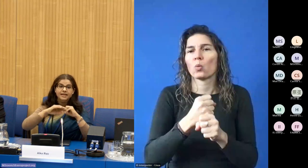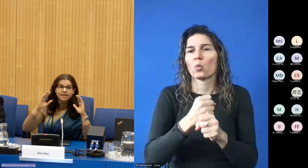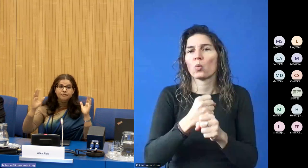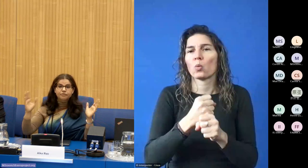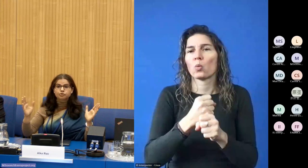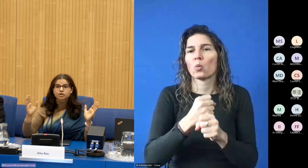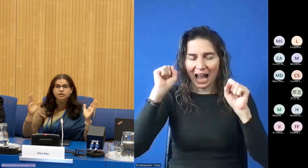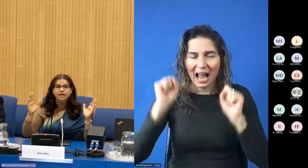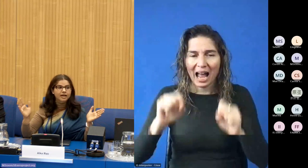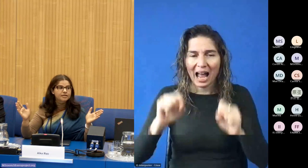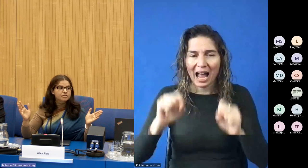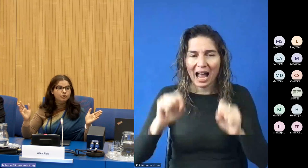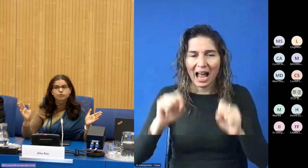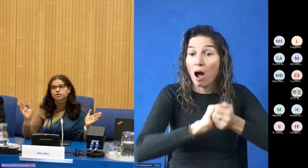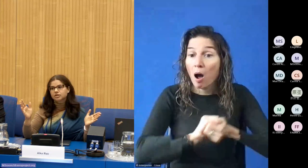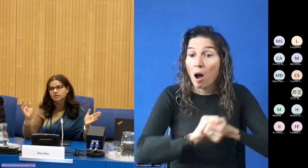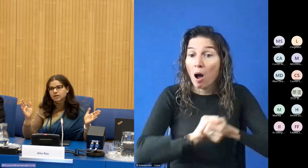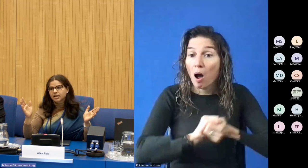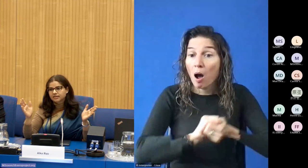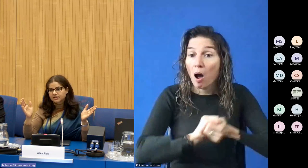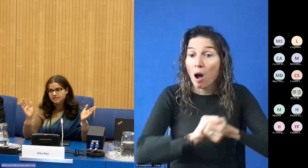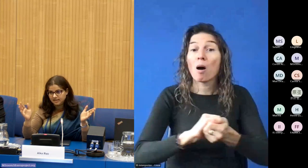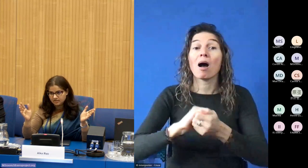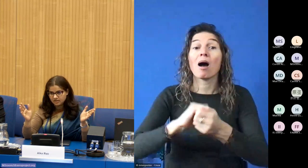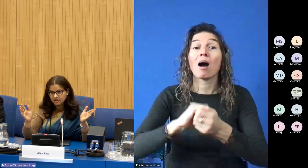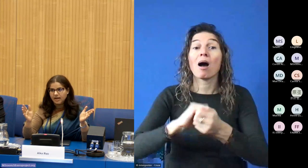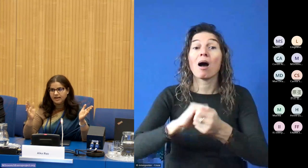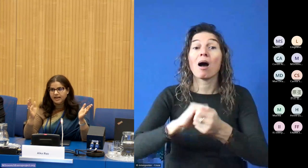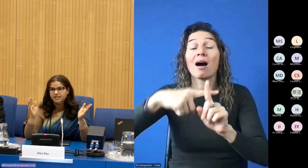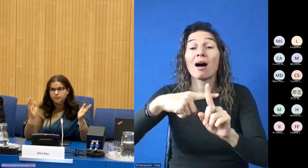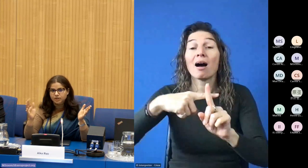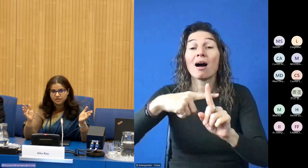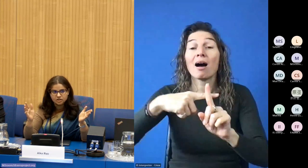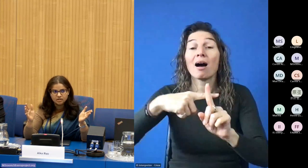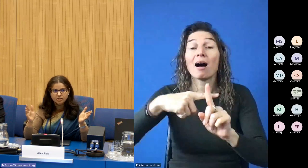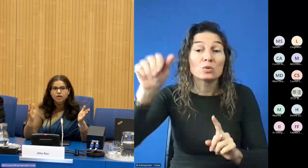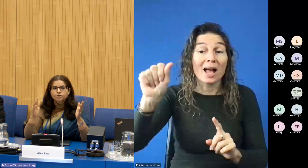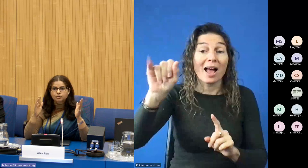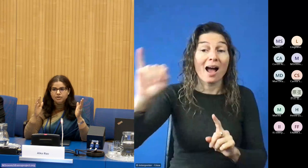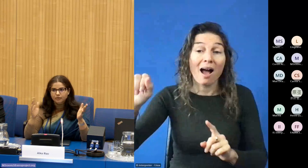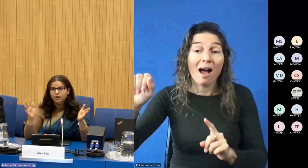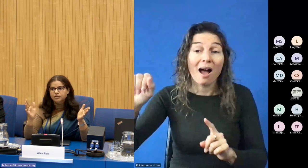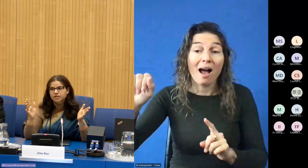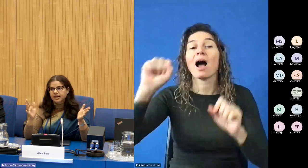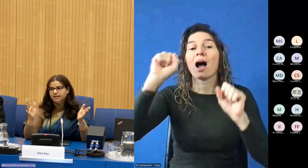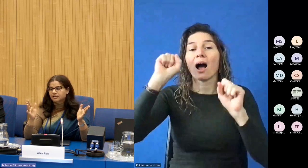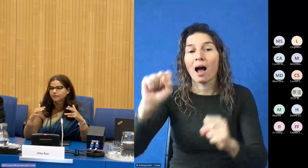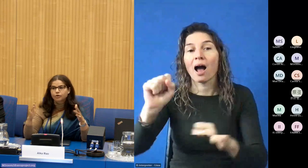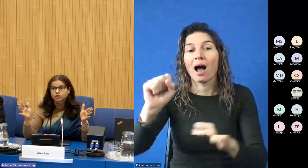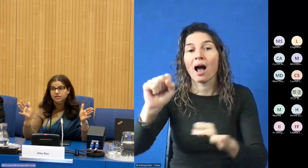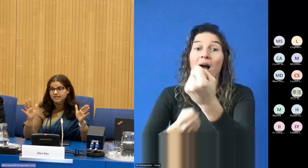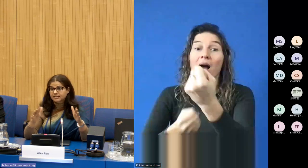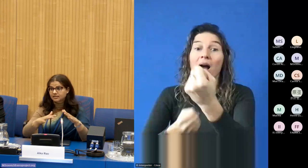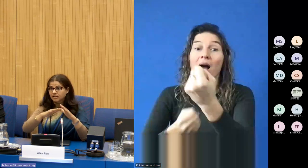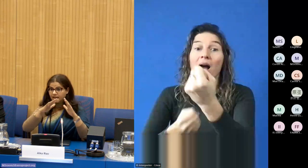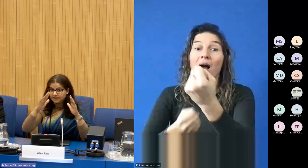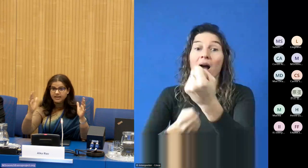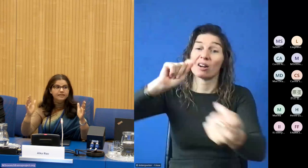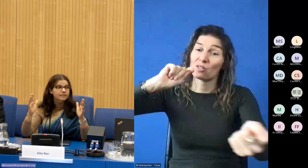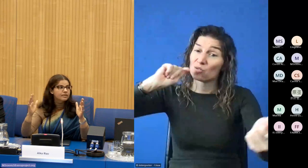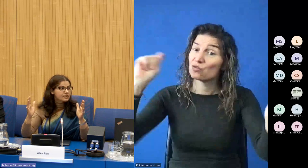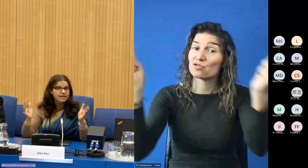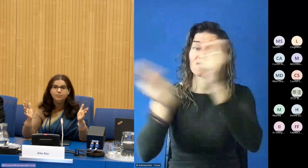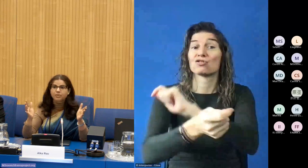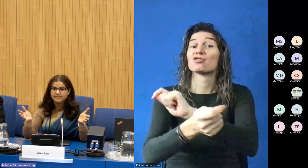any further solutions in the sector and have potential to revolutionise the entire stem